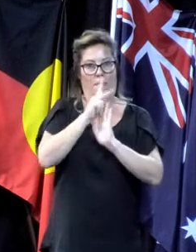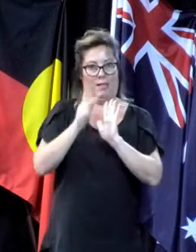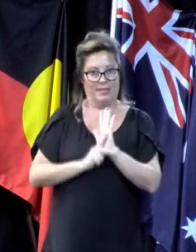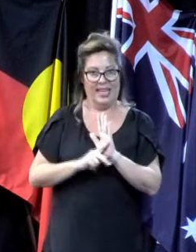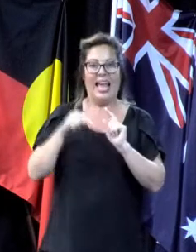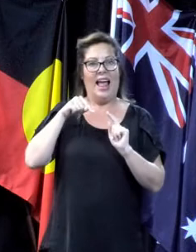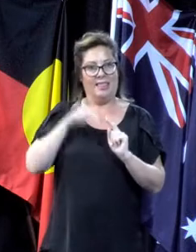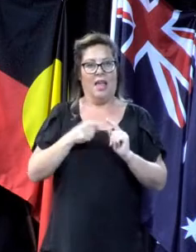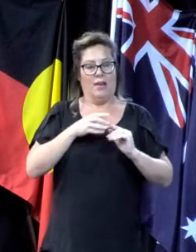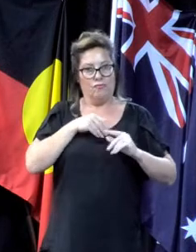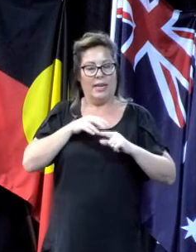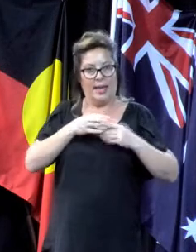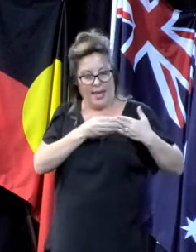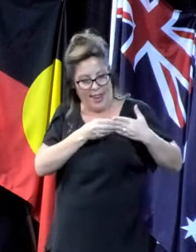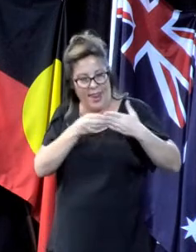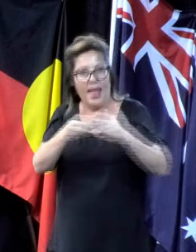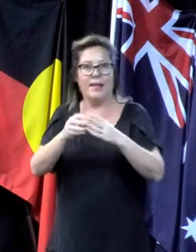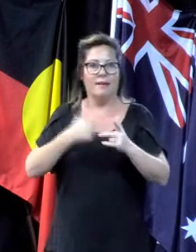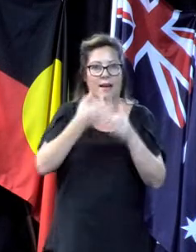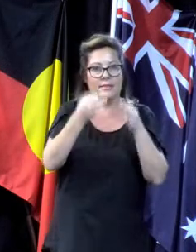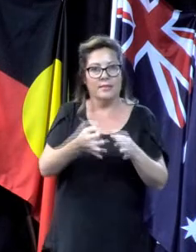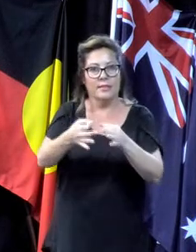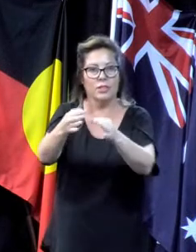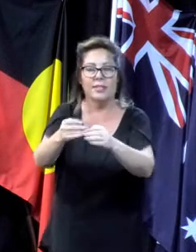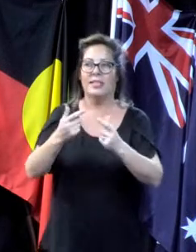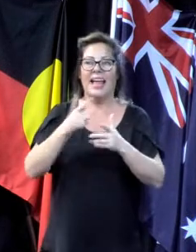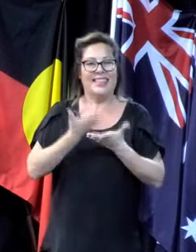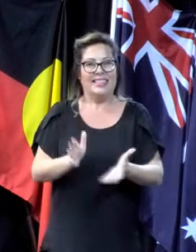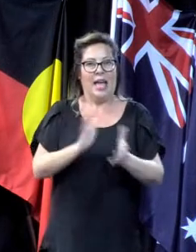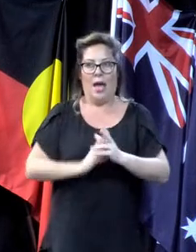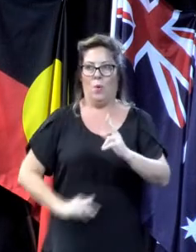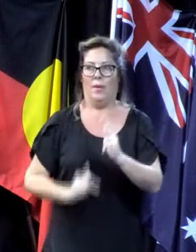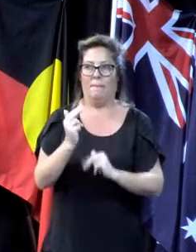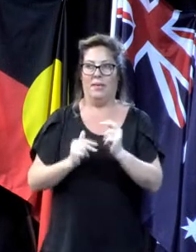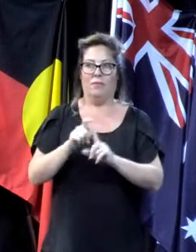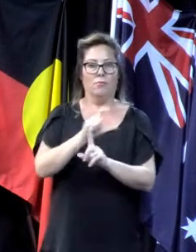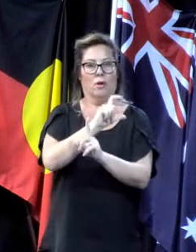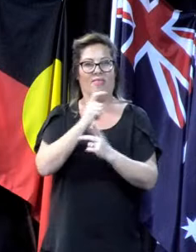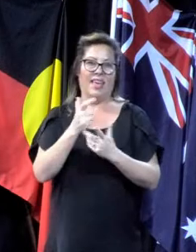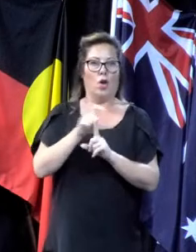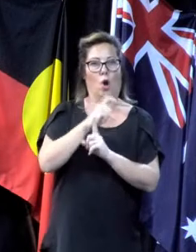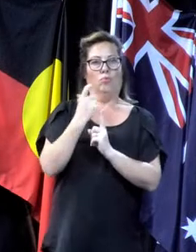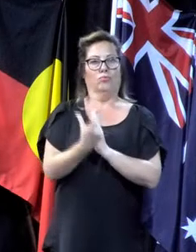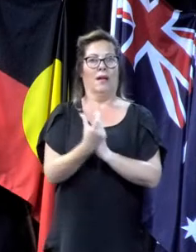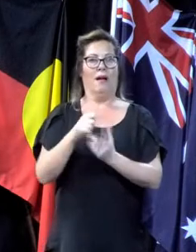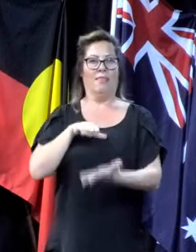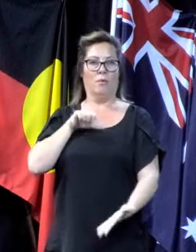on forming a culture in our school that was inclusive to prepare us ready for the transition of the students